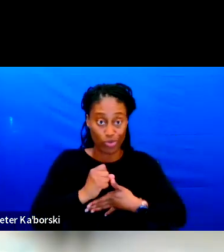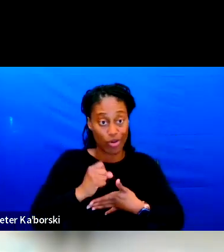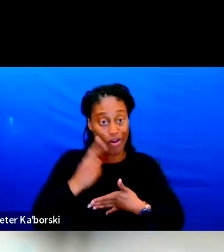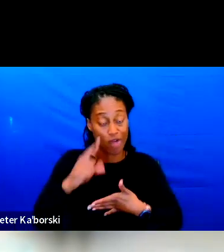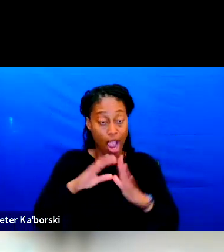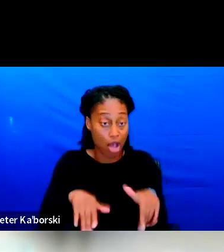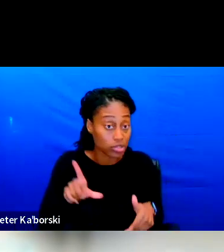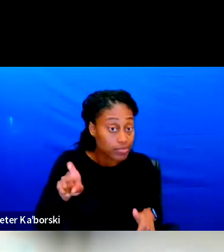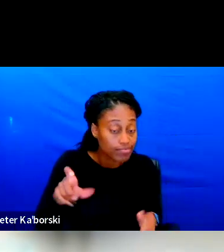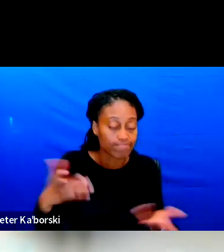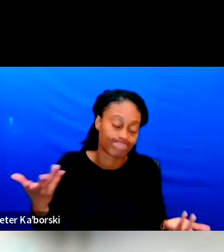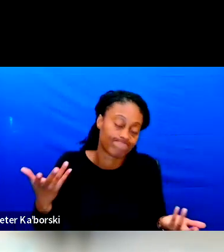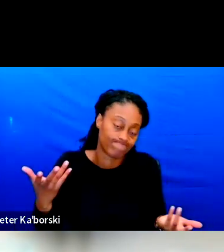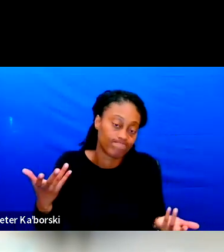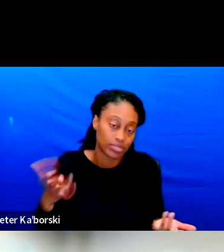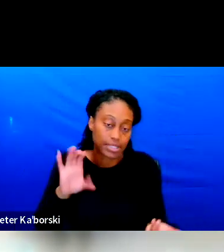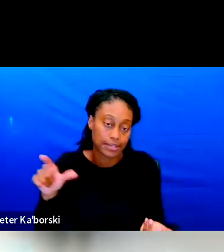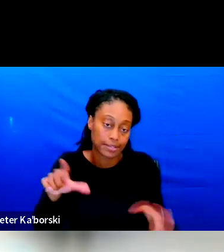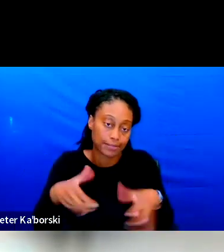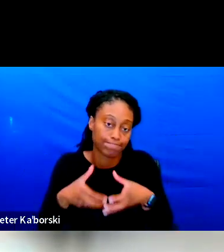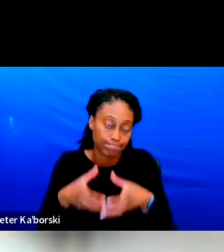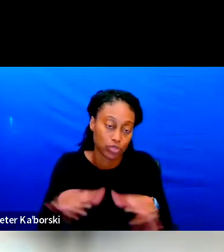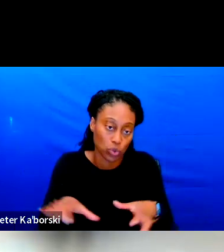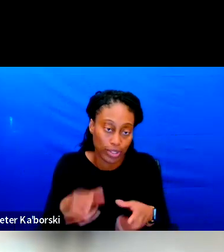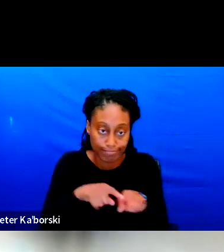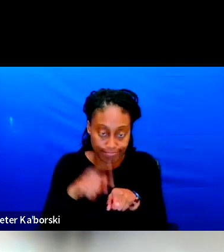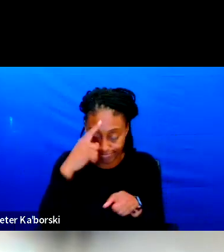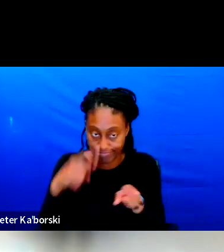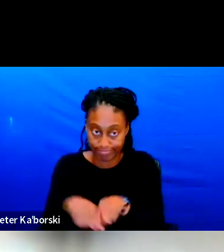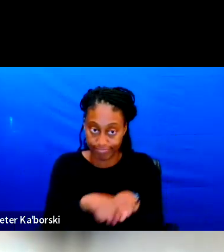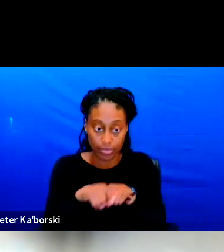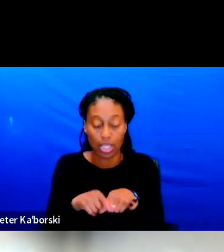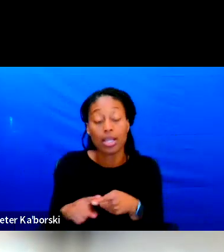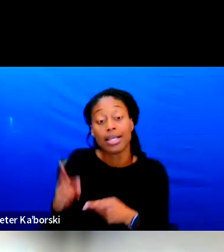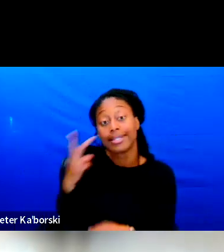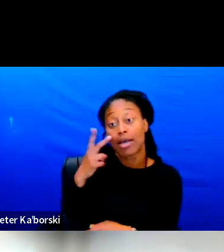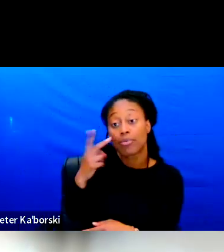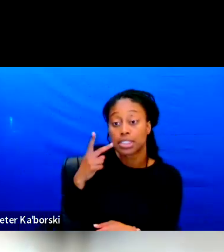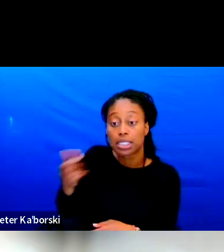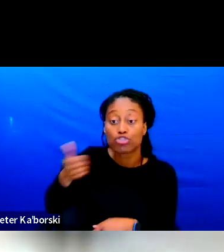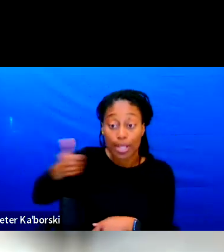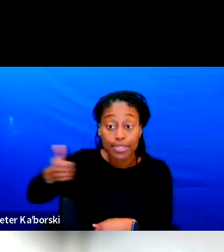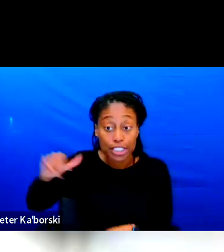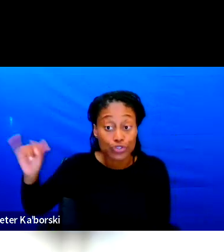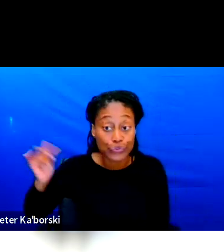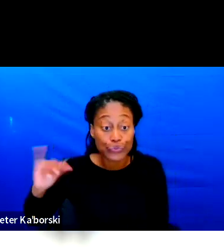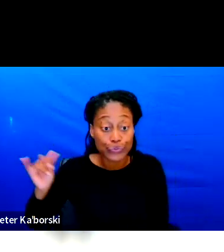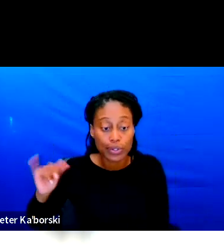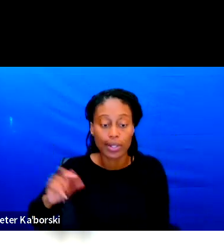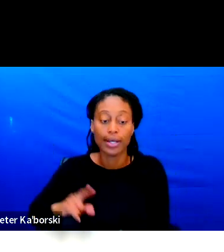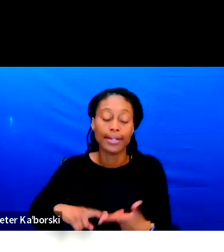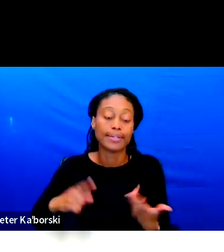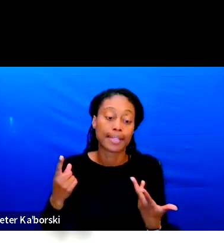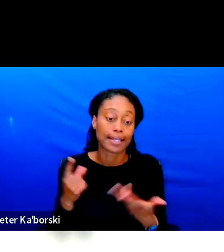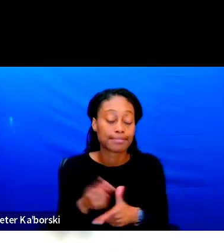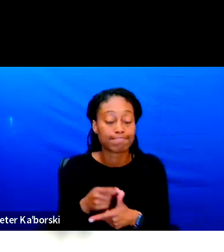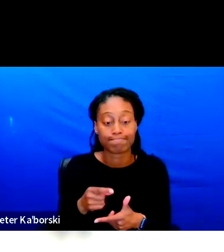Kyle Kleist: Yeah, I mean, we've we've seen more calls on transportation and stuff. And you know it looked at. It was a direct direct reflection of cutbacks